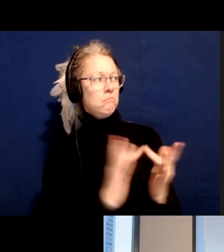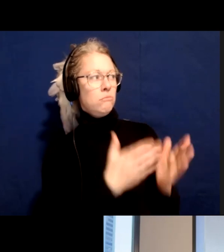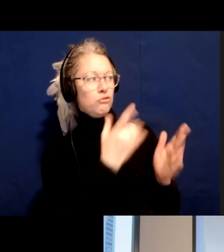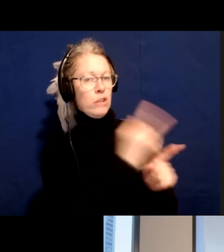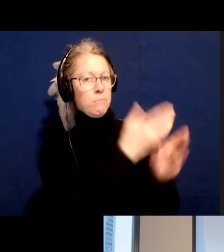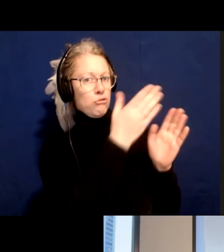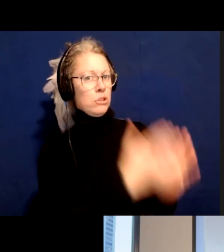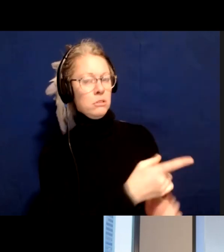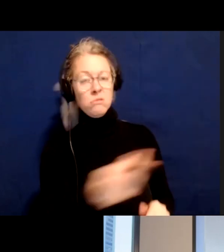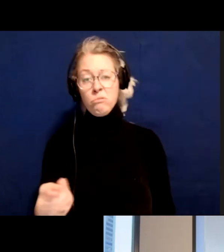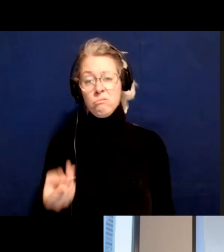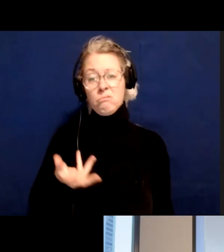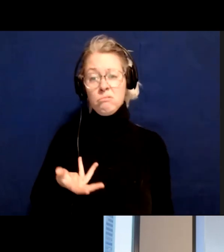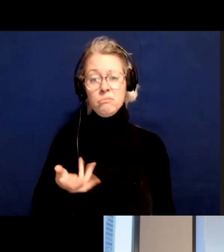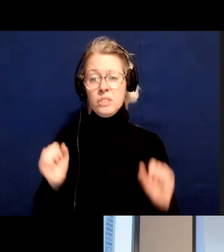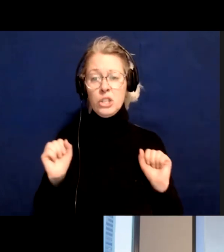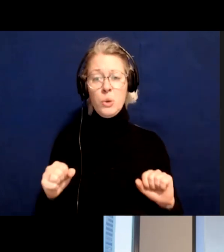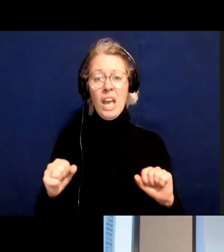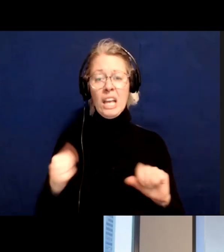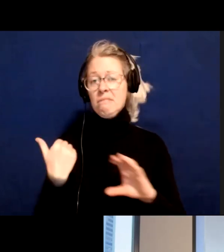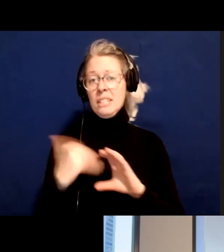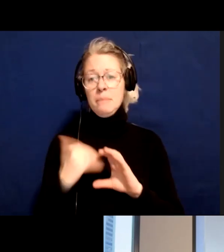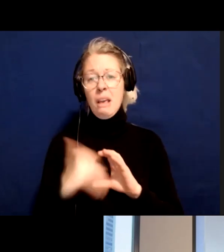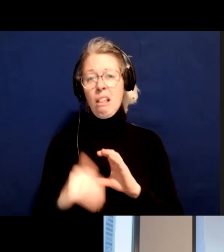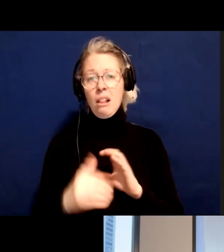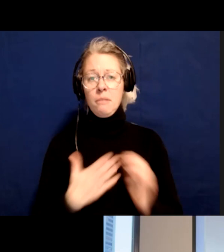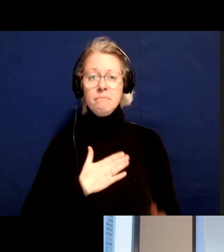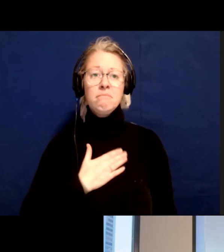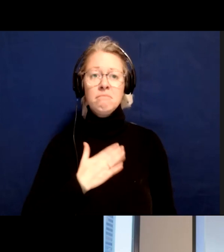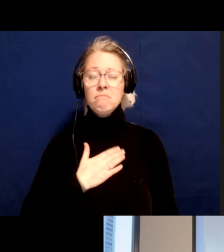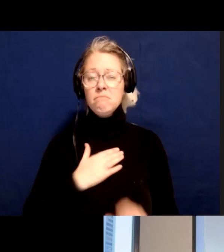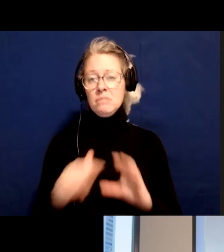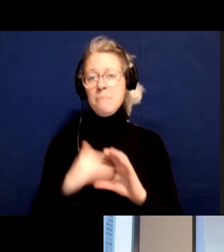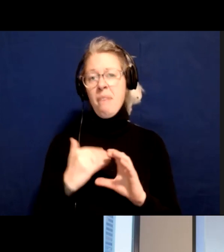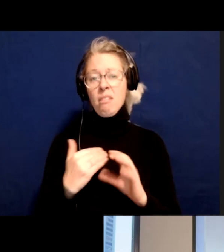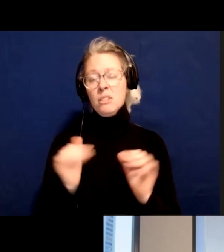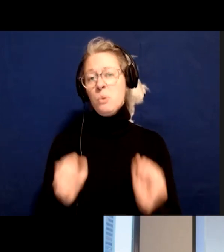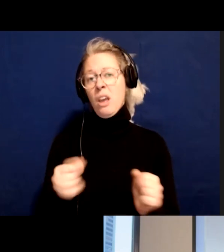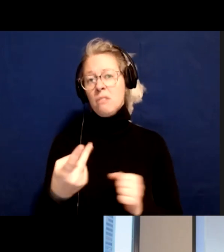And if you just want to, you can find my email address on the website or even go to the Chinook